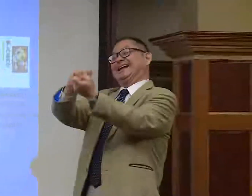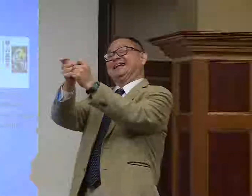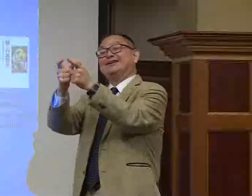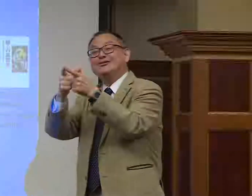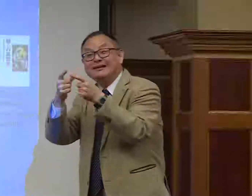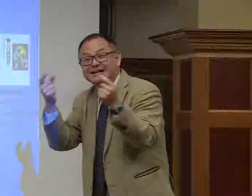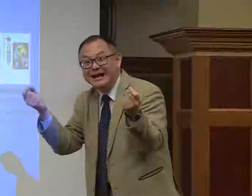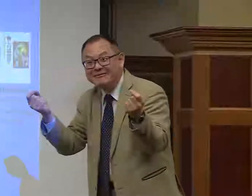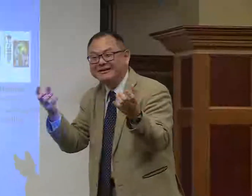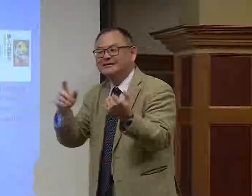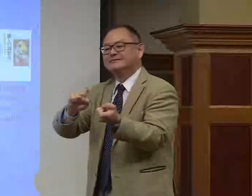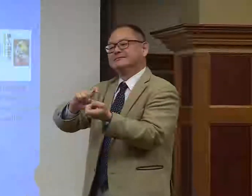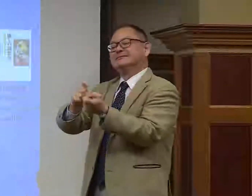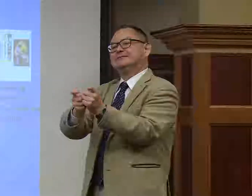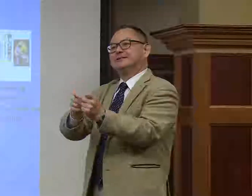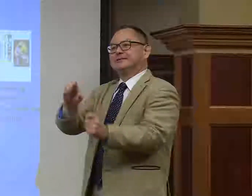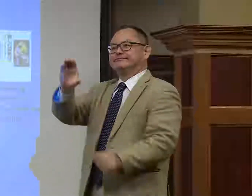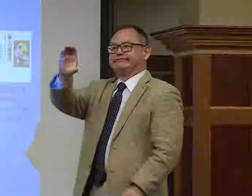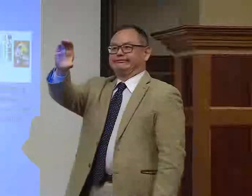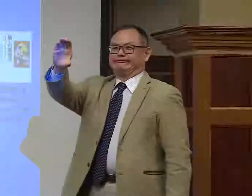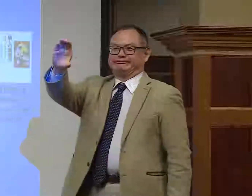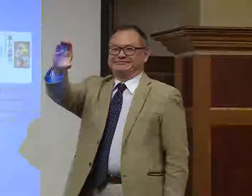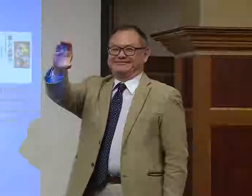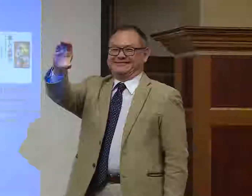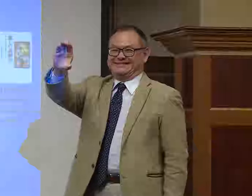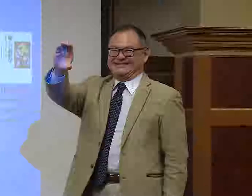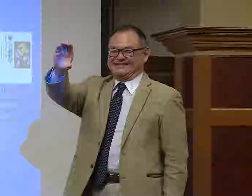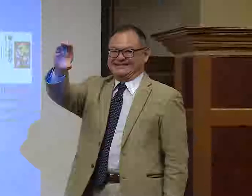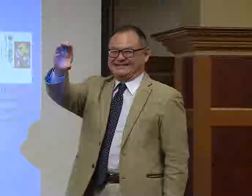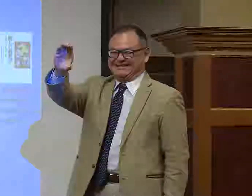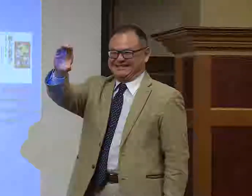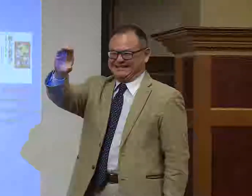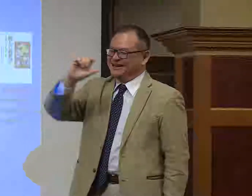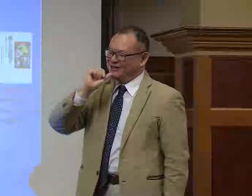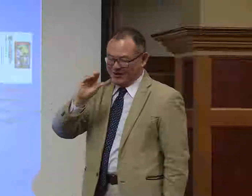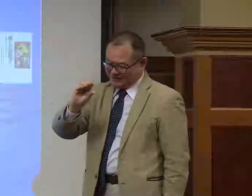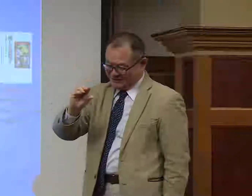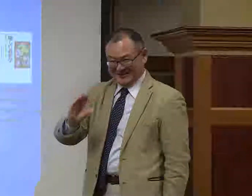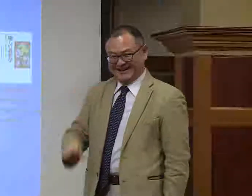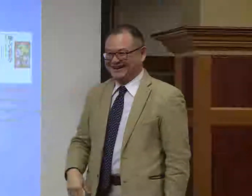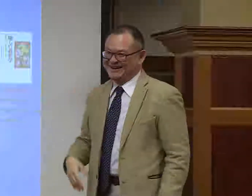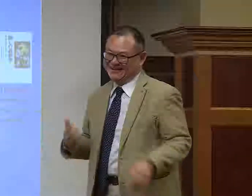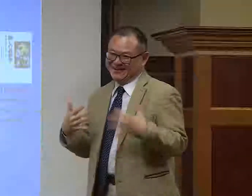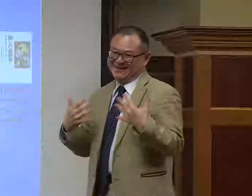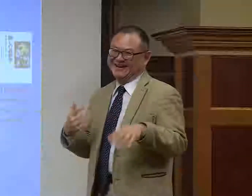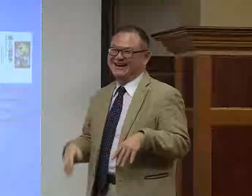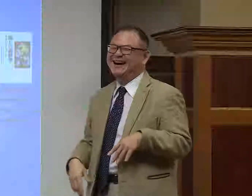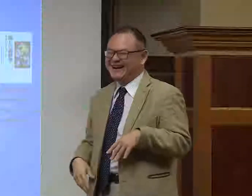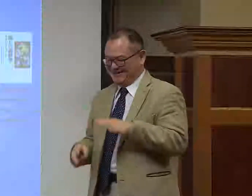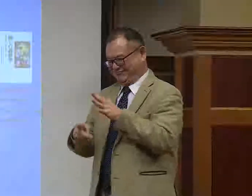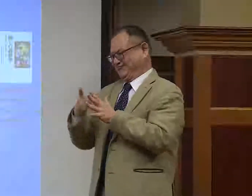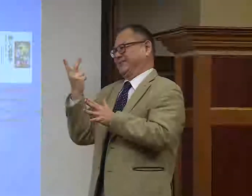to change it to Japanese... Oh, my, it's a very thick book